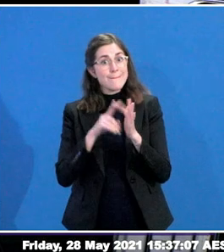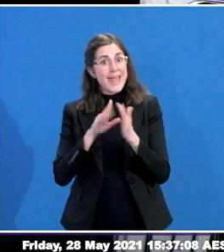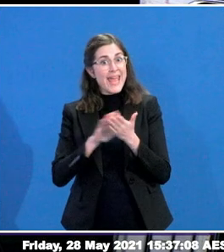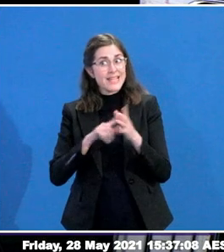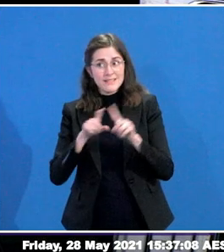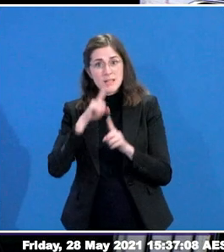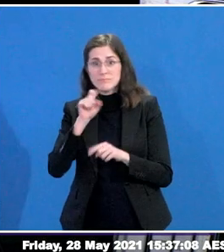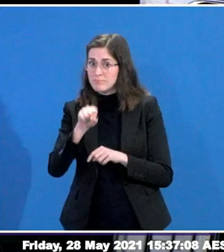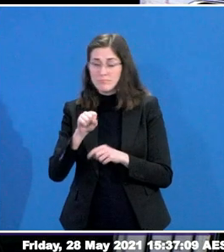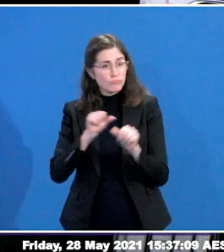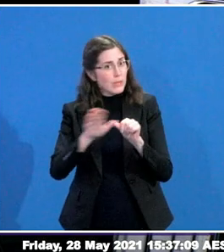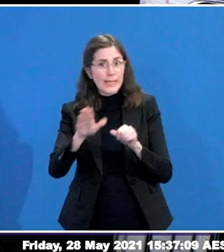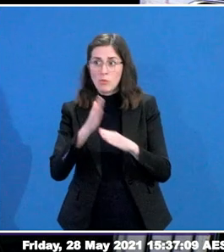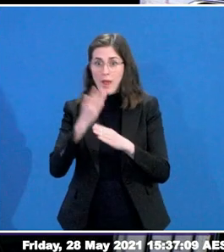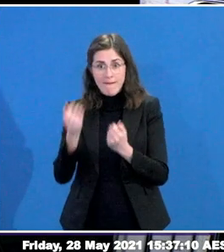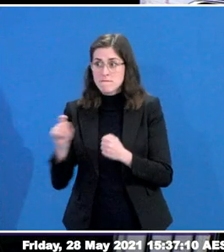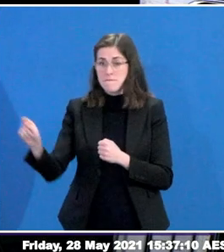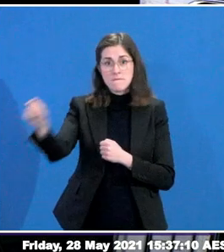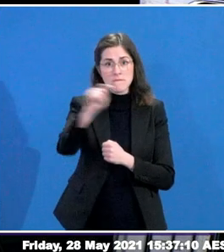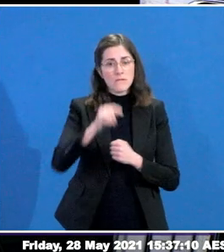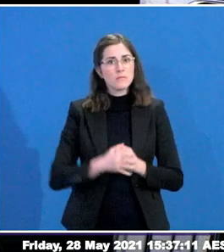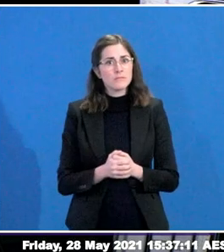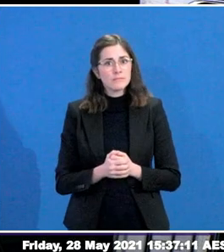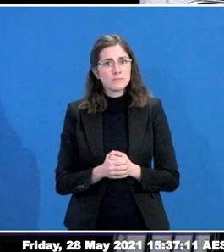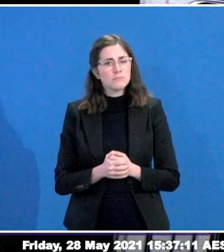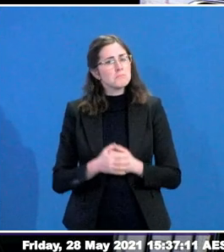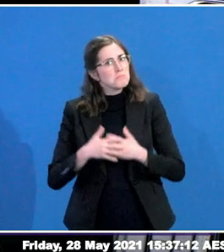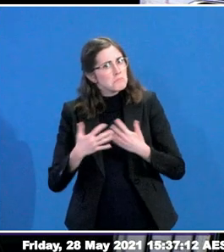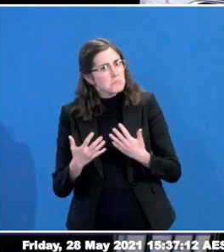But it is also unlikely that anyone would dispute that people in disability